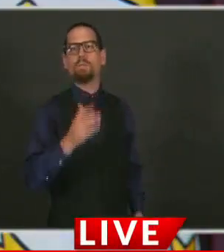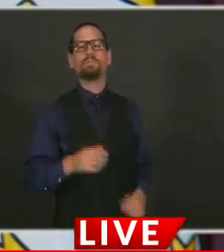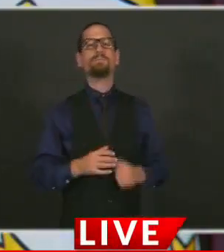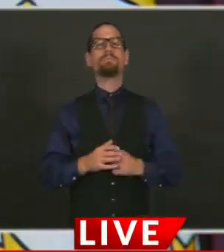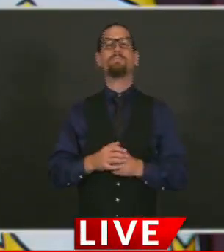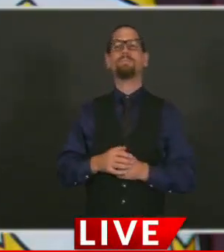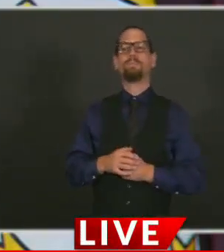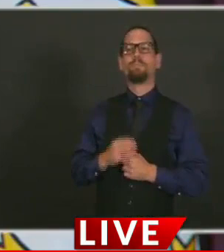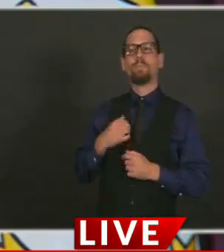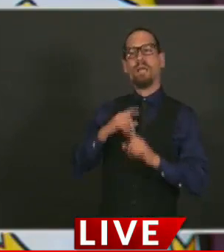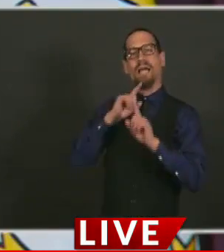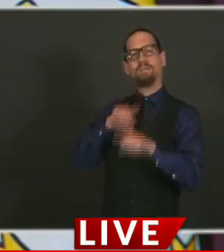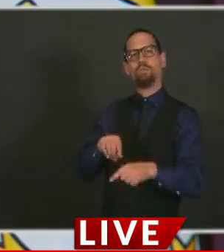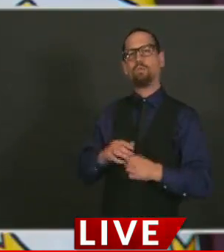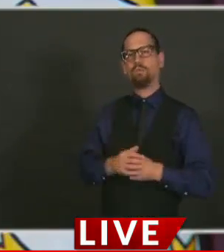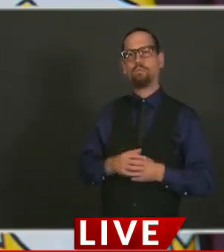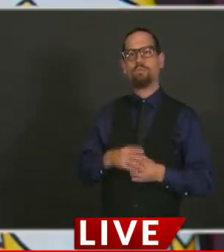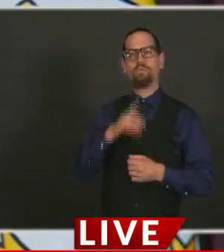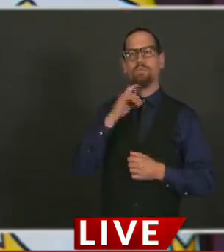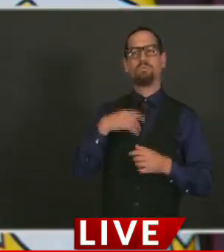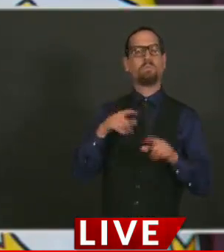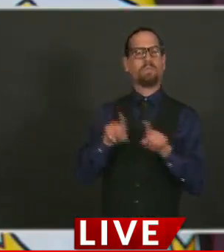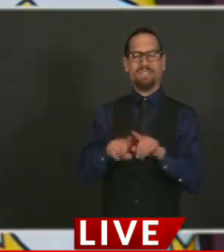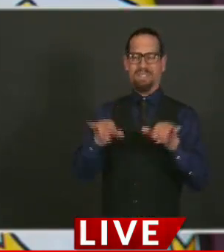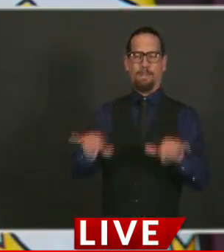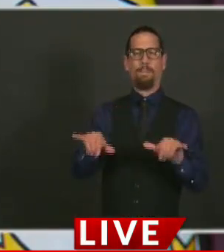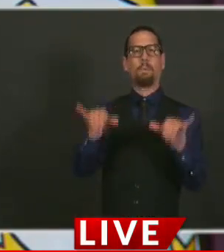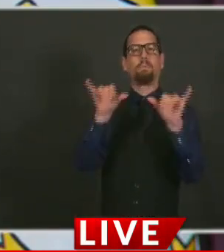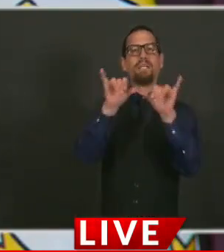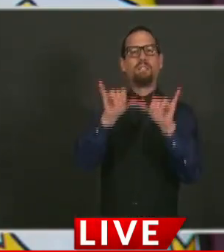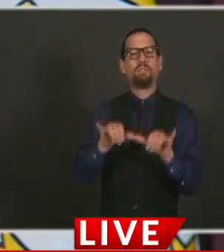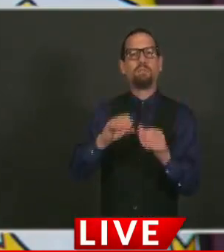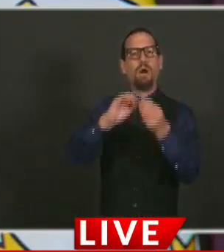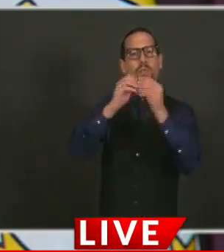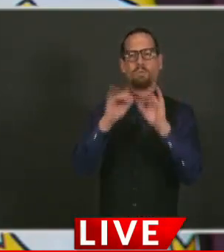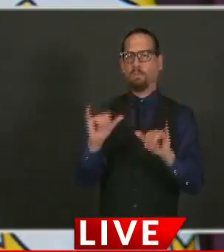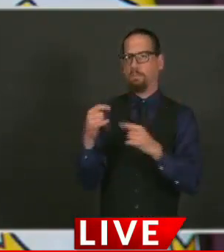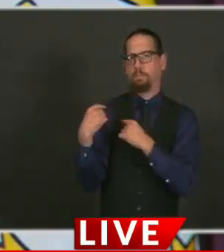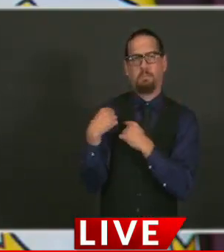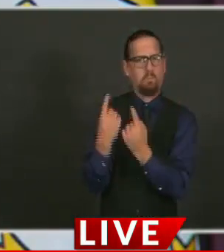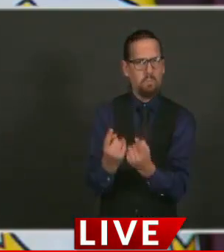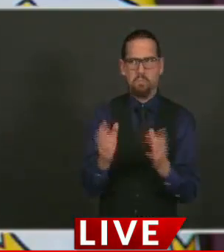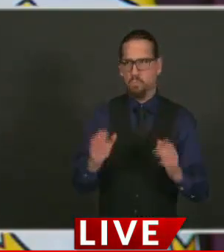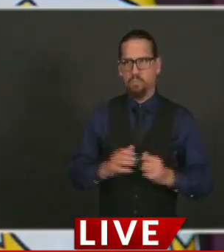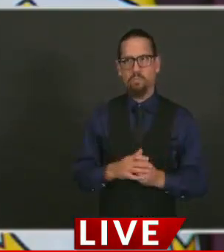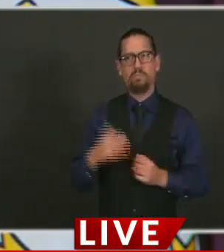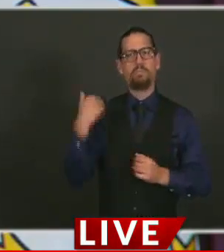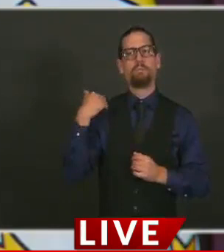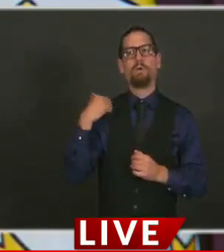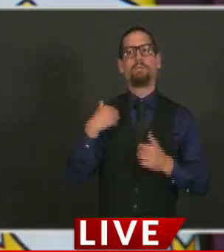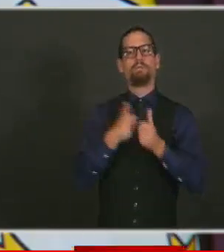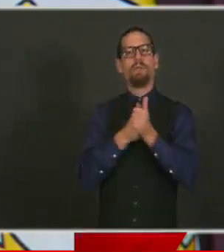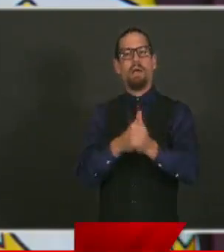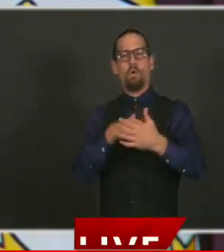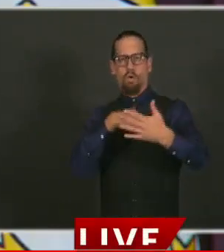NOW IN PLACE AS FAR AS CLOSING THE SCHOOLS? WE ARE USING THE SAME METRIC WE DID THEN.